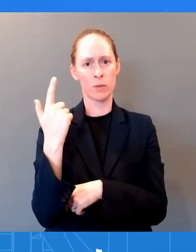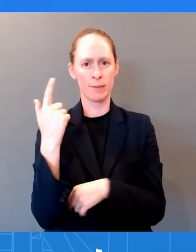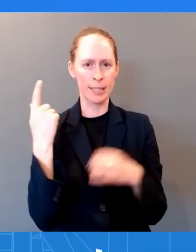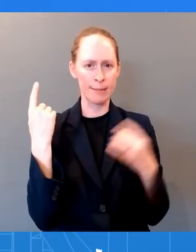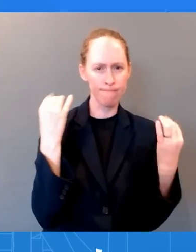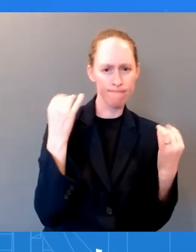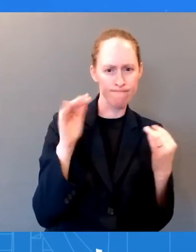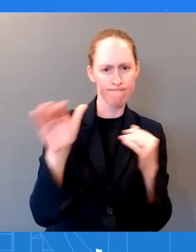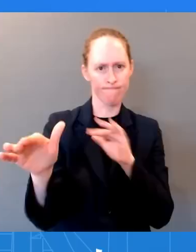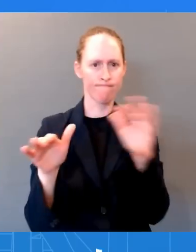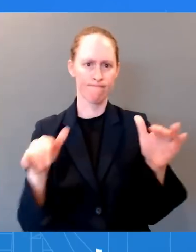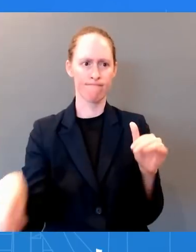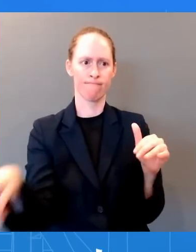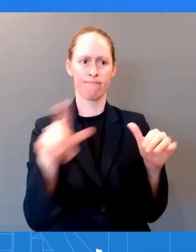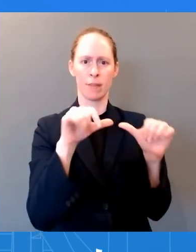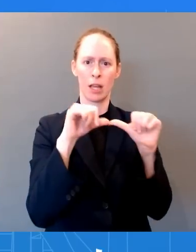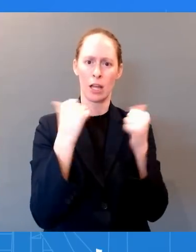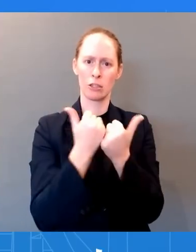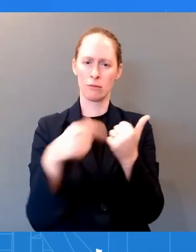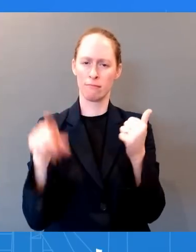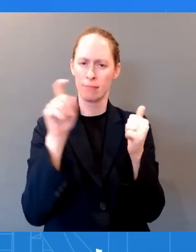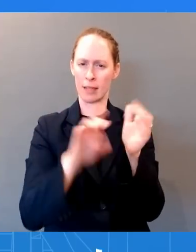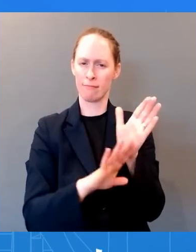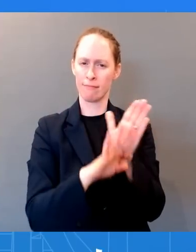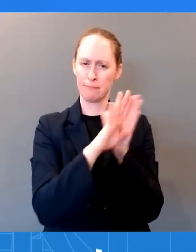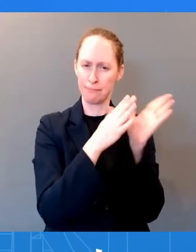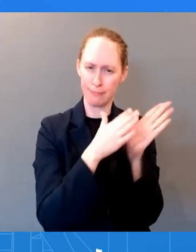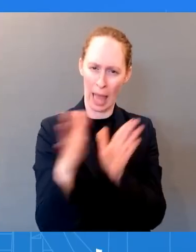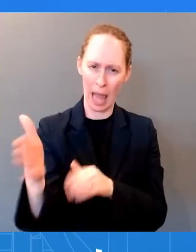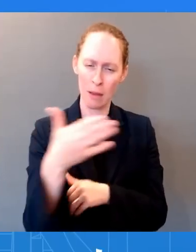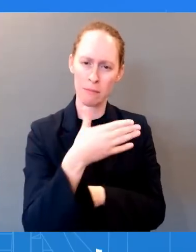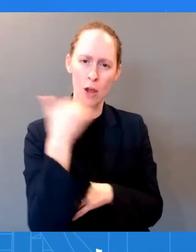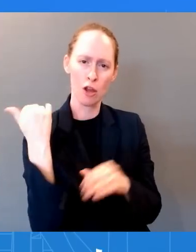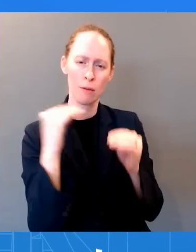We've restarted SIV interviews -- which had been paused by the previous administration,